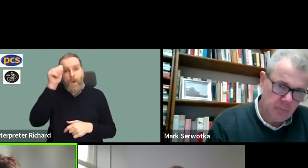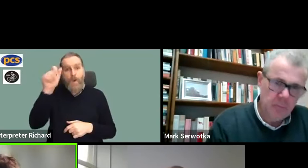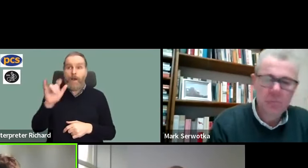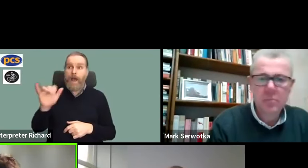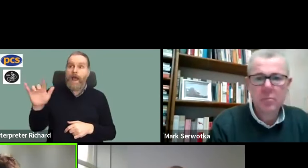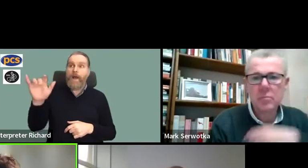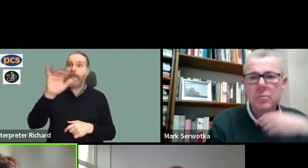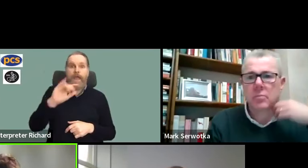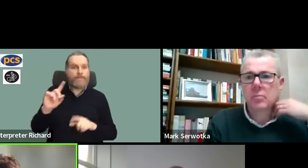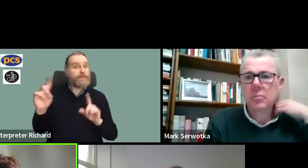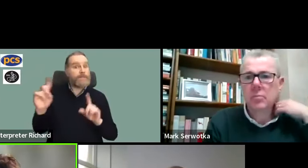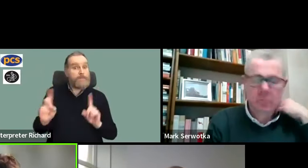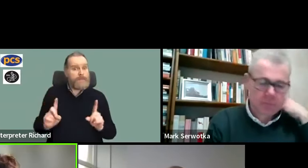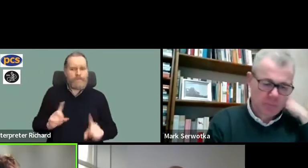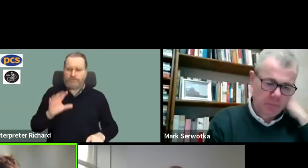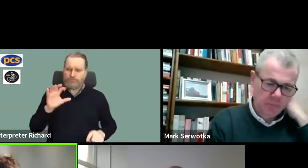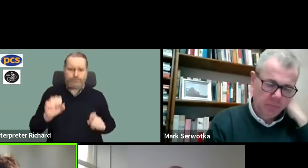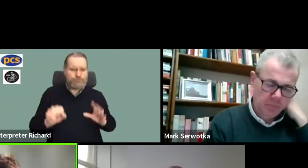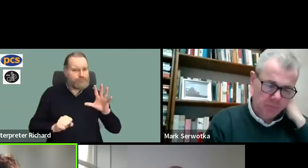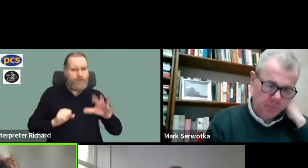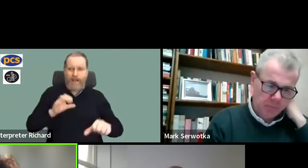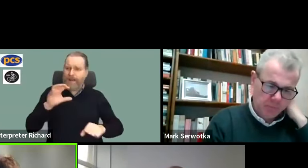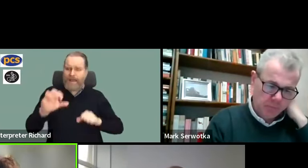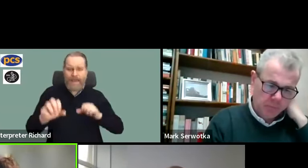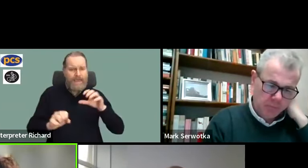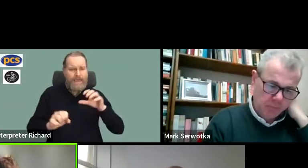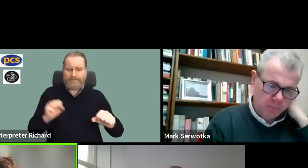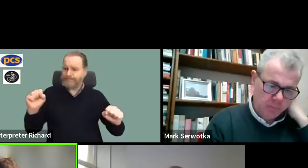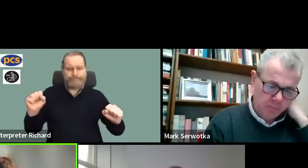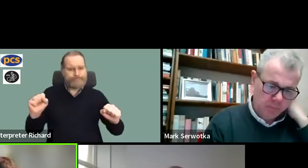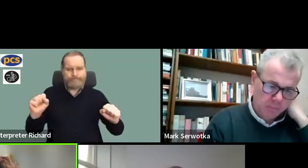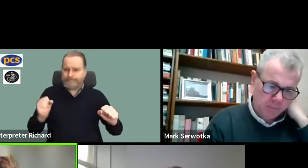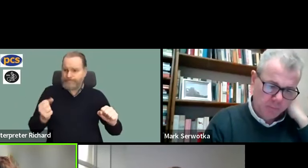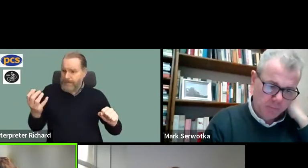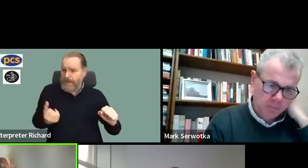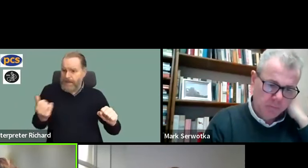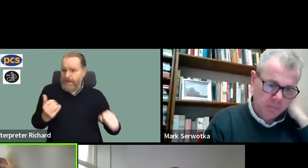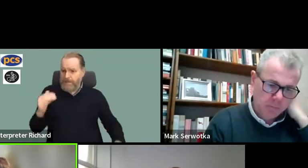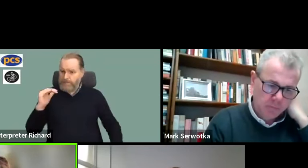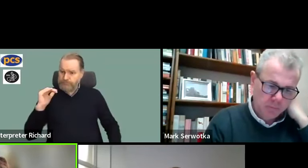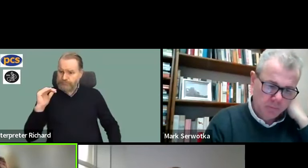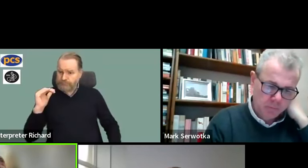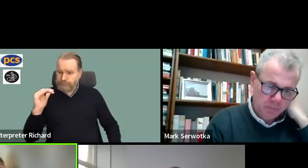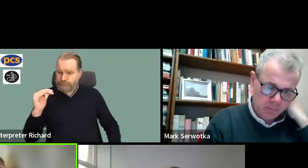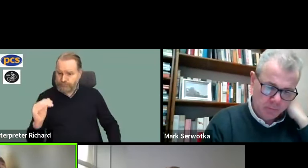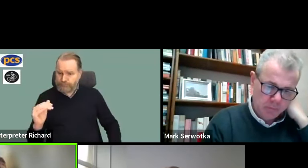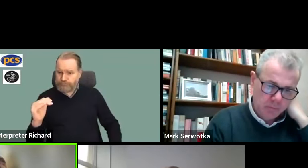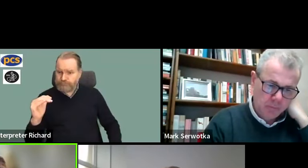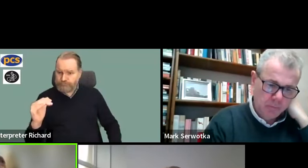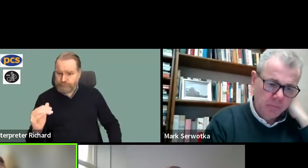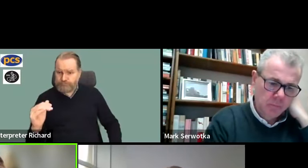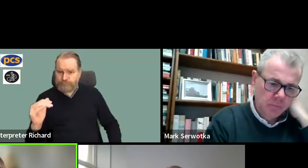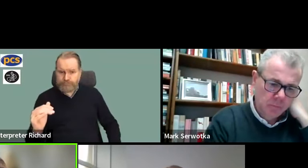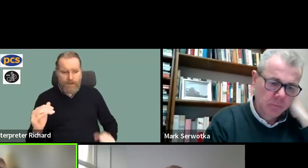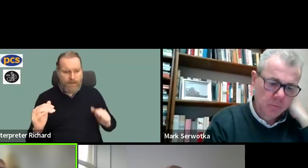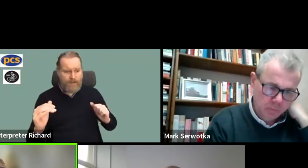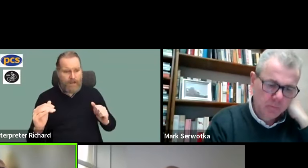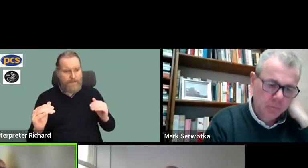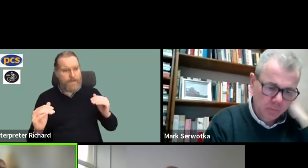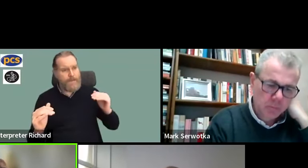Many of us are no people who are who are struggling who are struggling and badly, but I know for but I know for sure that my colleagues colleagues haven't seen a decent